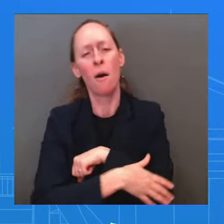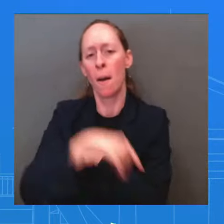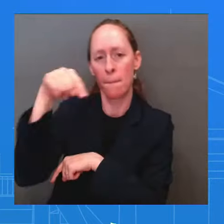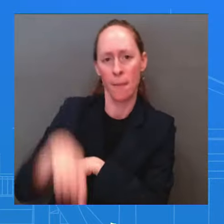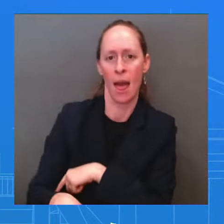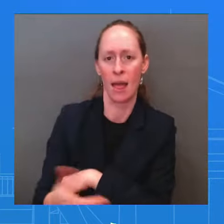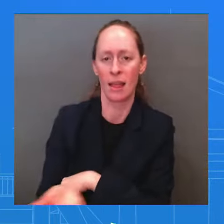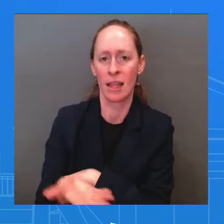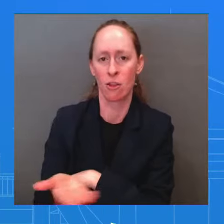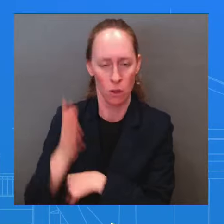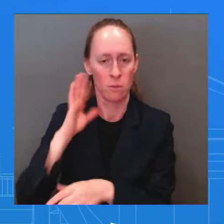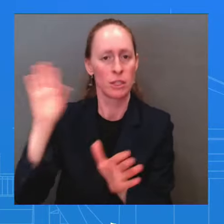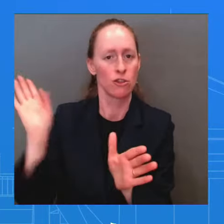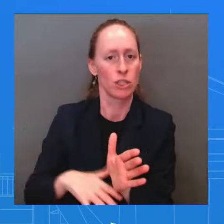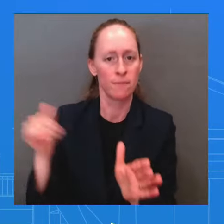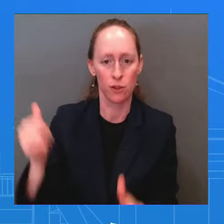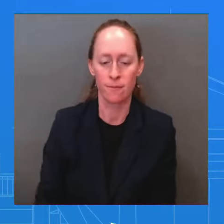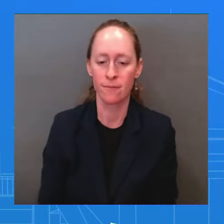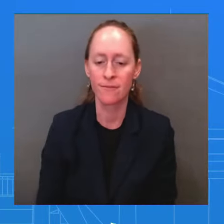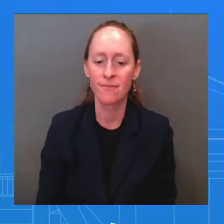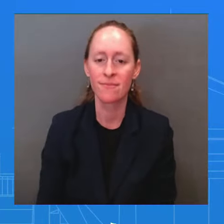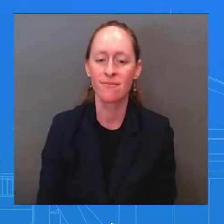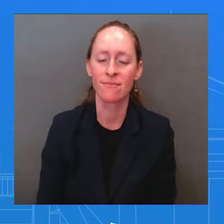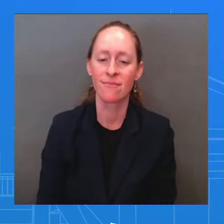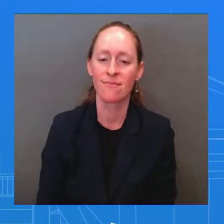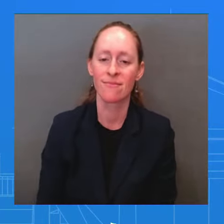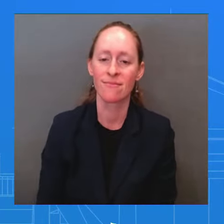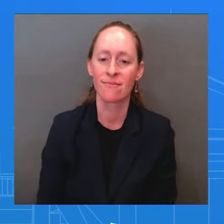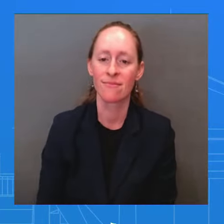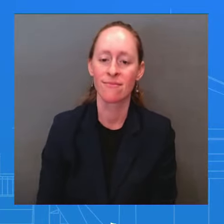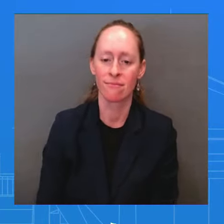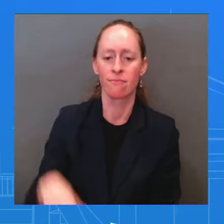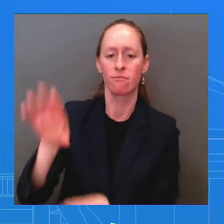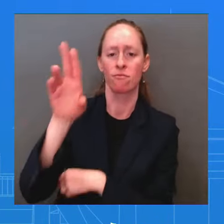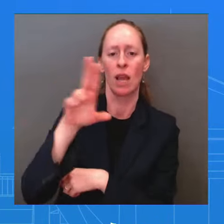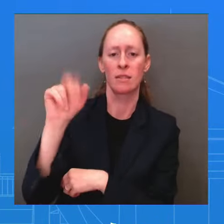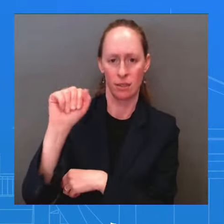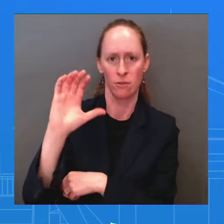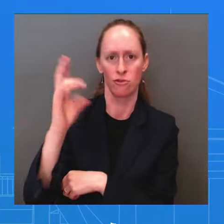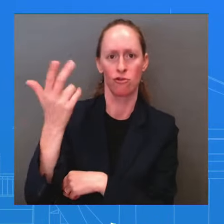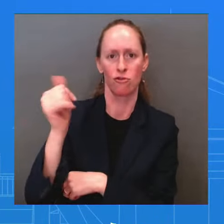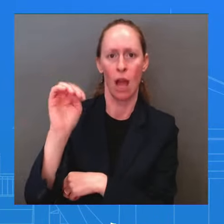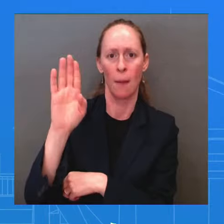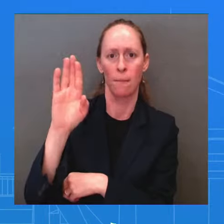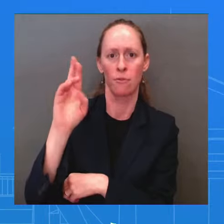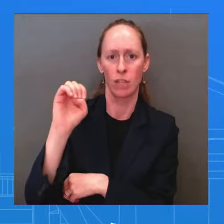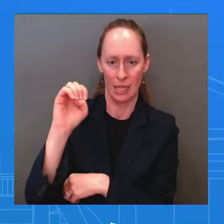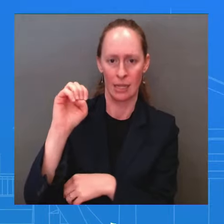The U.S. Chamber of Commerce president released a statement saying -- and I'm going to read this, the quote -- "The UAW strike and indeed the 'summer of strikes'